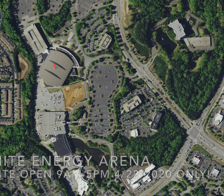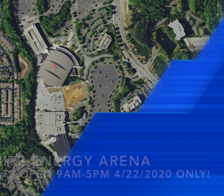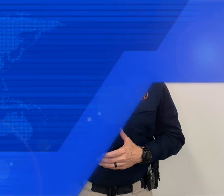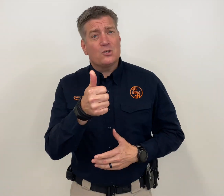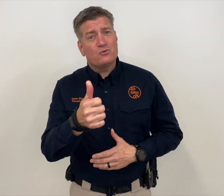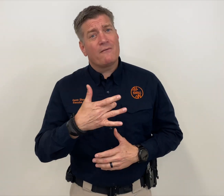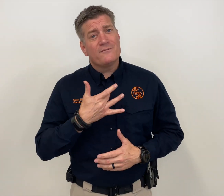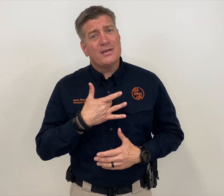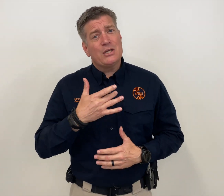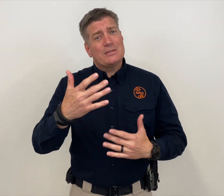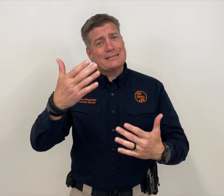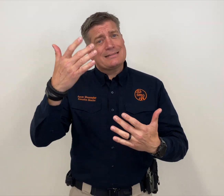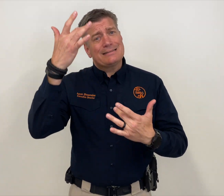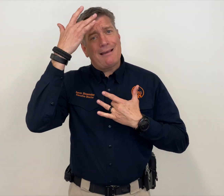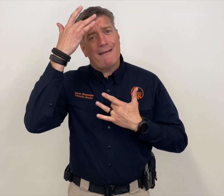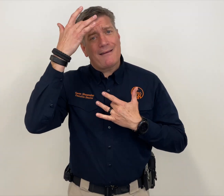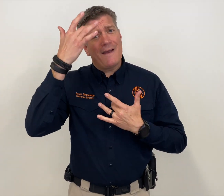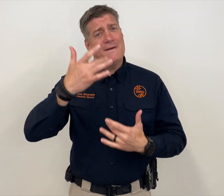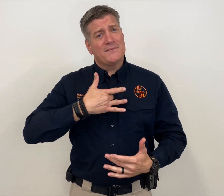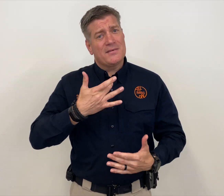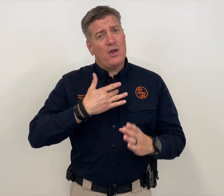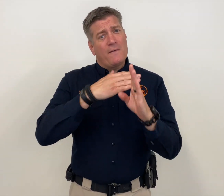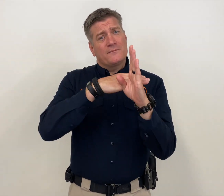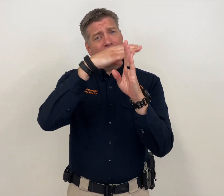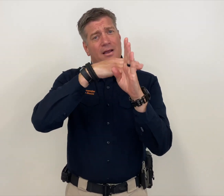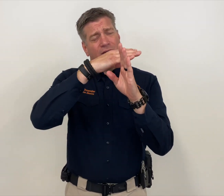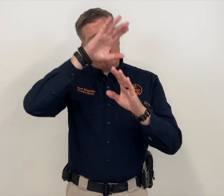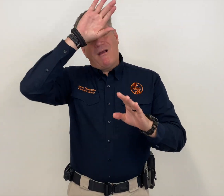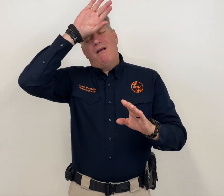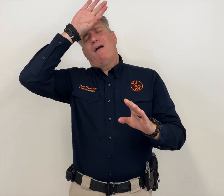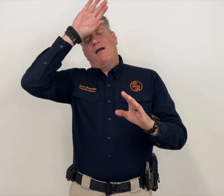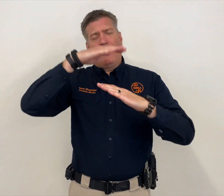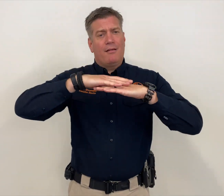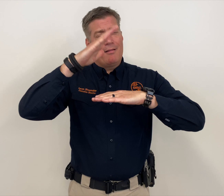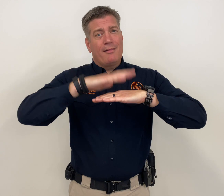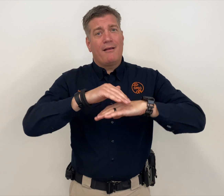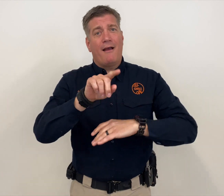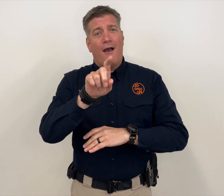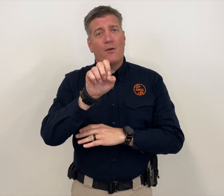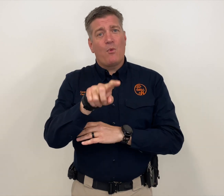if you're feeling sick if you exhibit the symptoms of COVID-19 a high